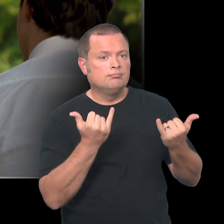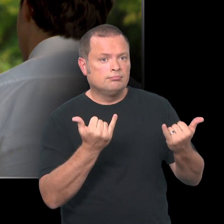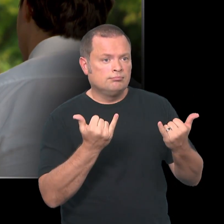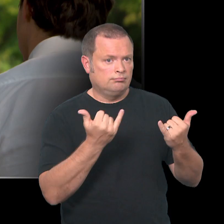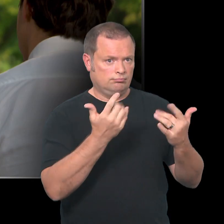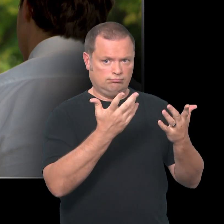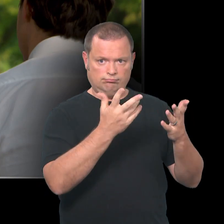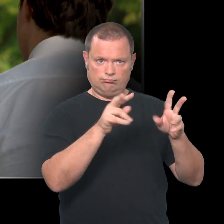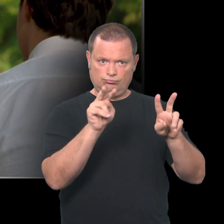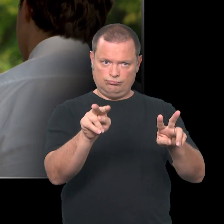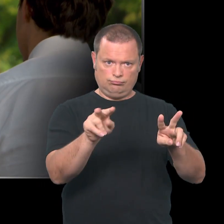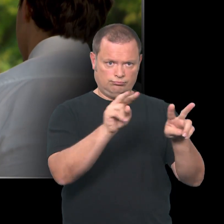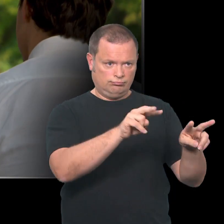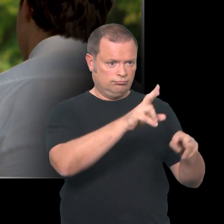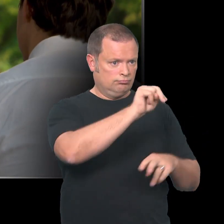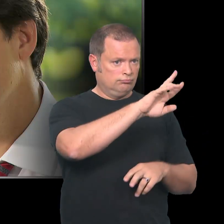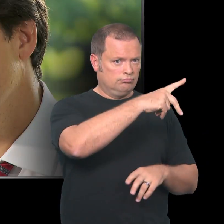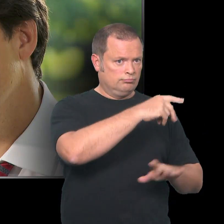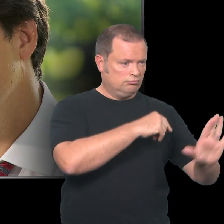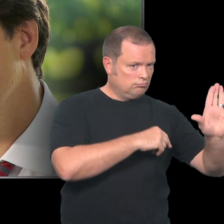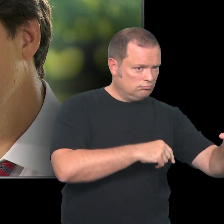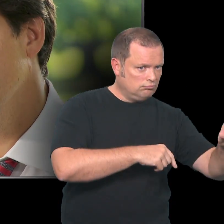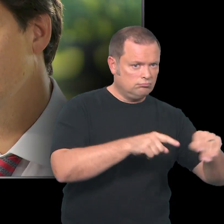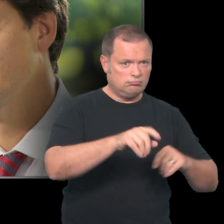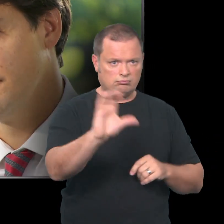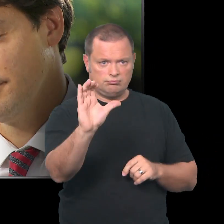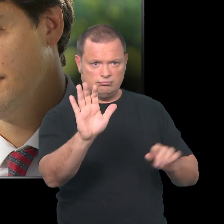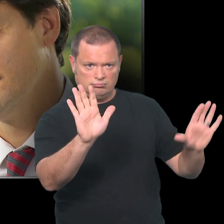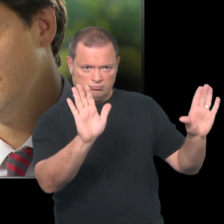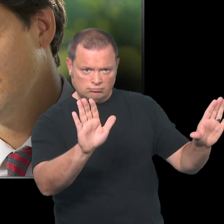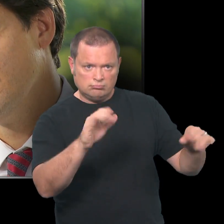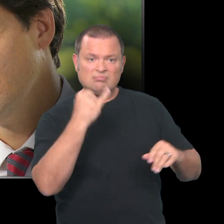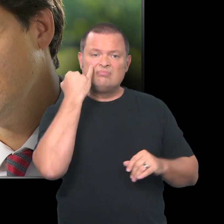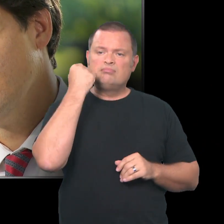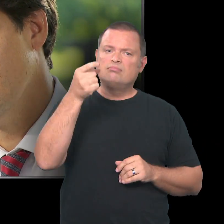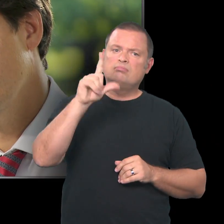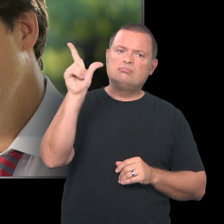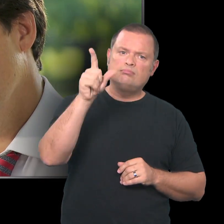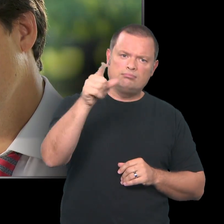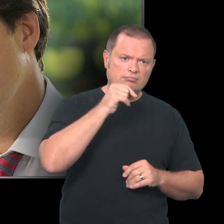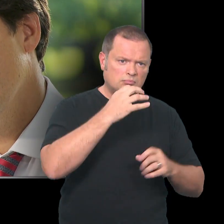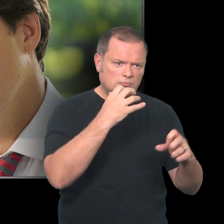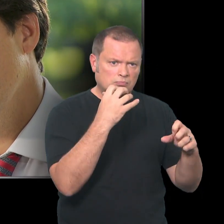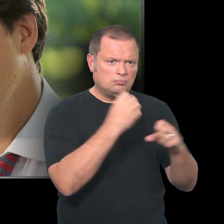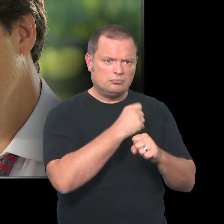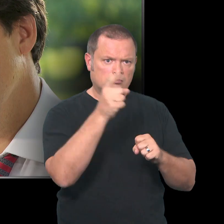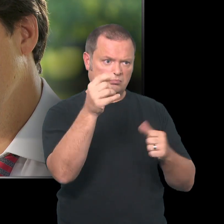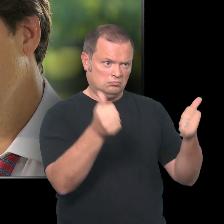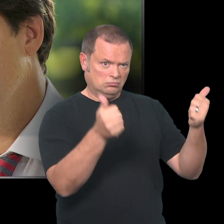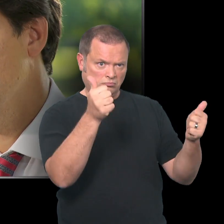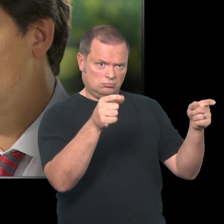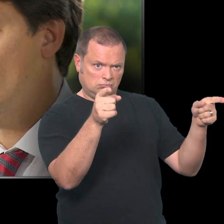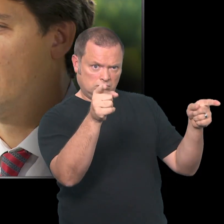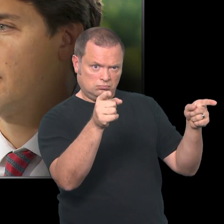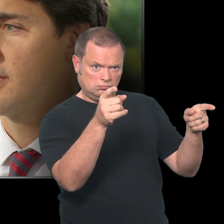So when you look at the other two parties, if you don't win, does it make any difference to you